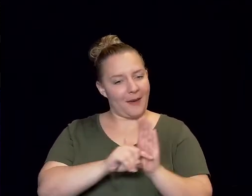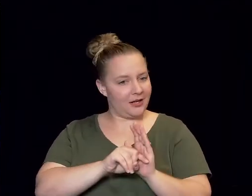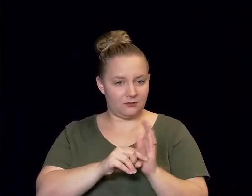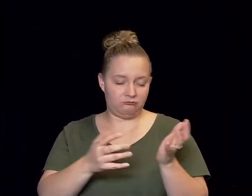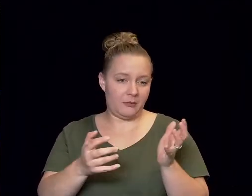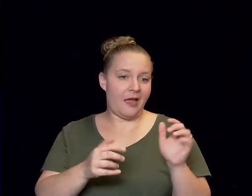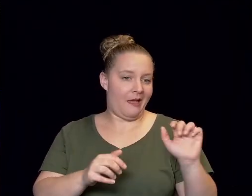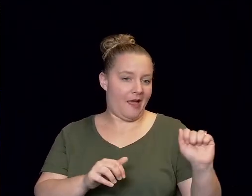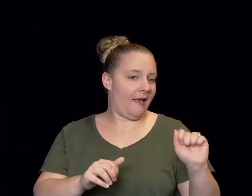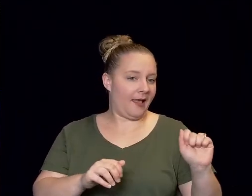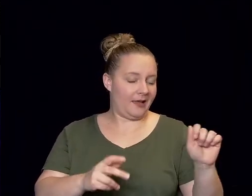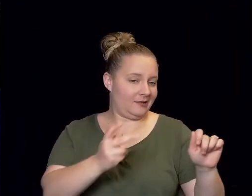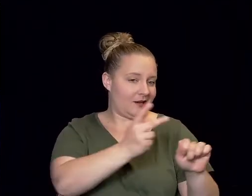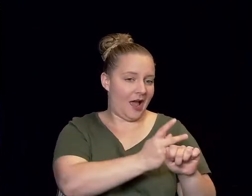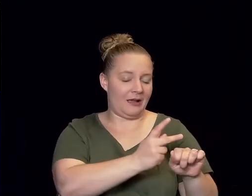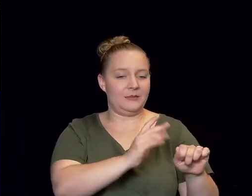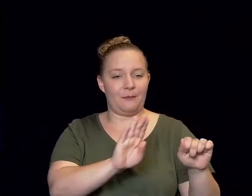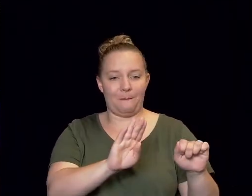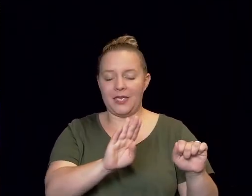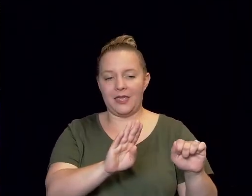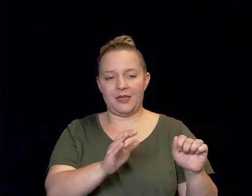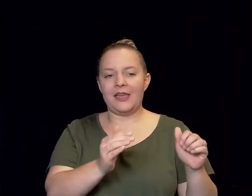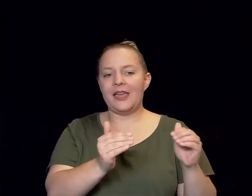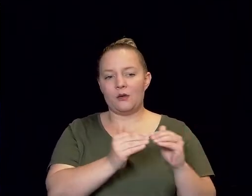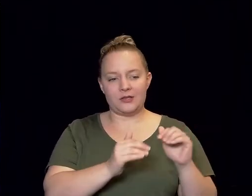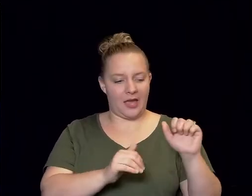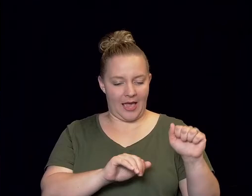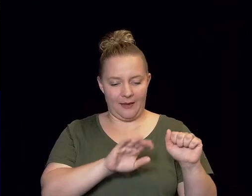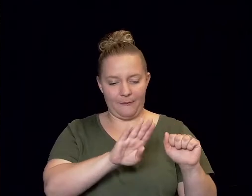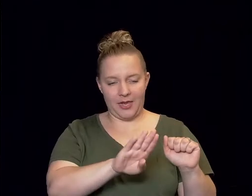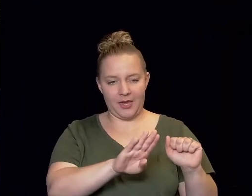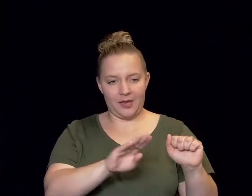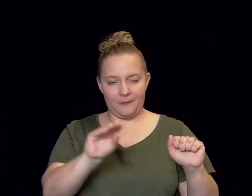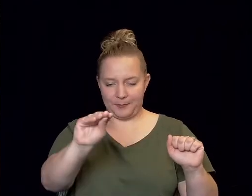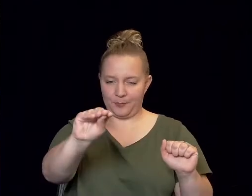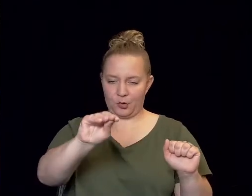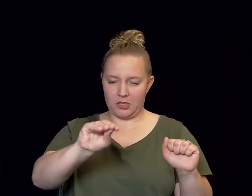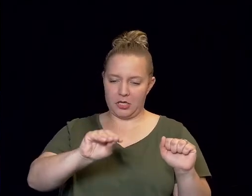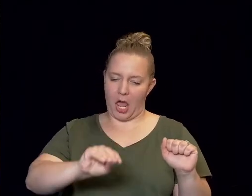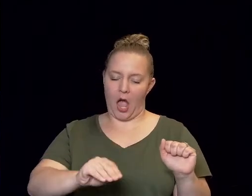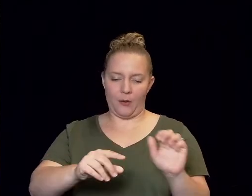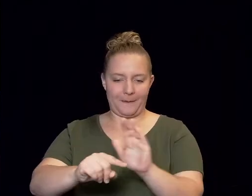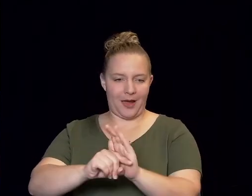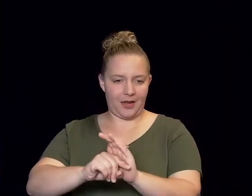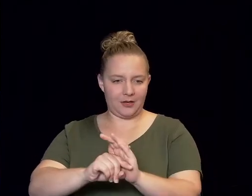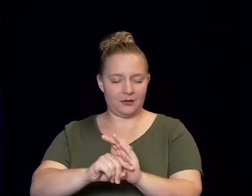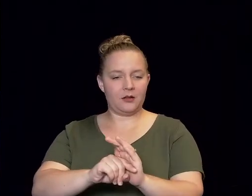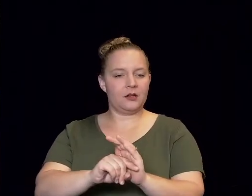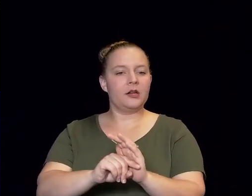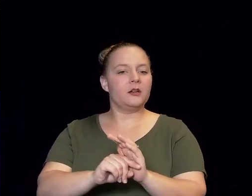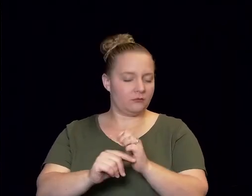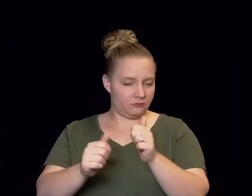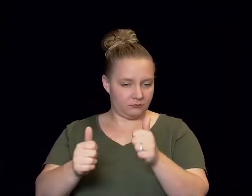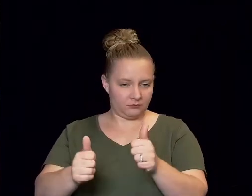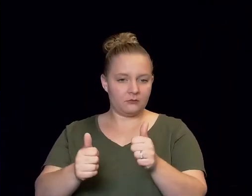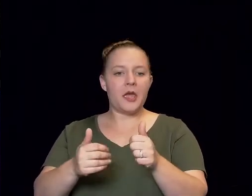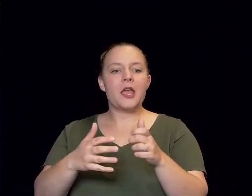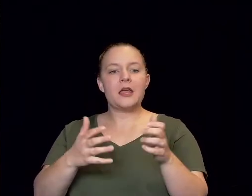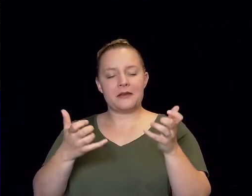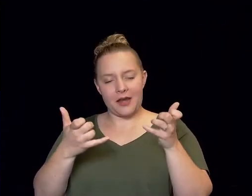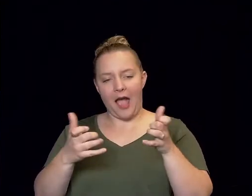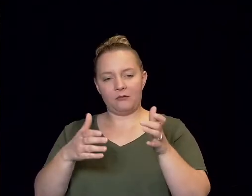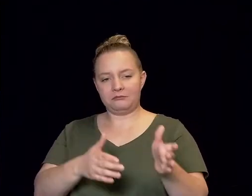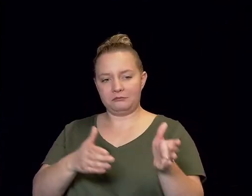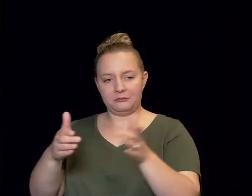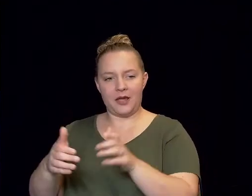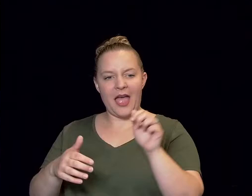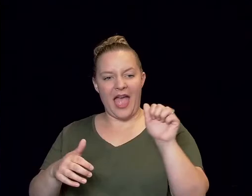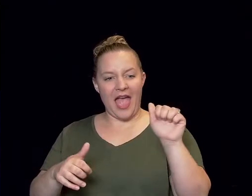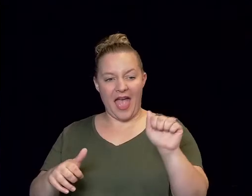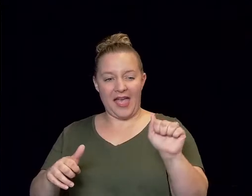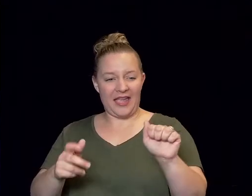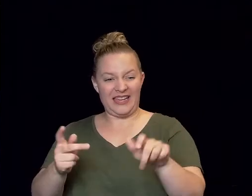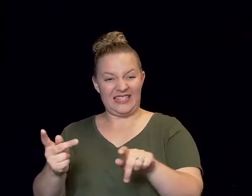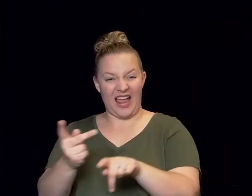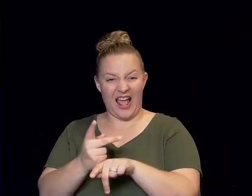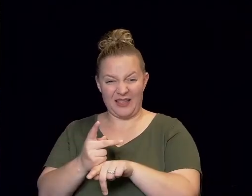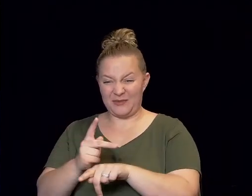times b, I get ab. And then I bring down my minus, I've used it, it's gone. Now, a times c